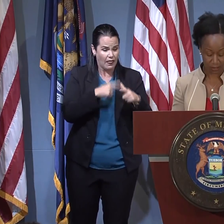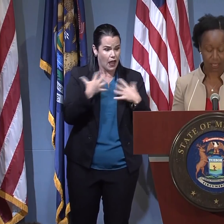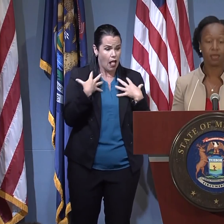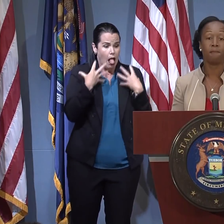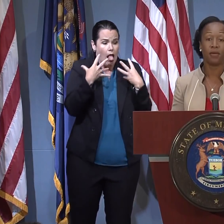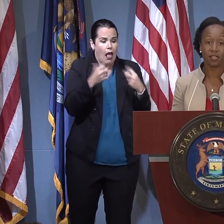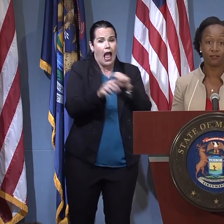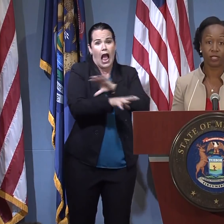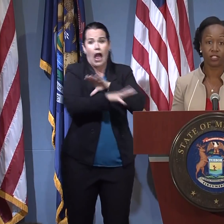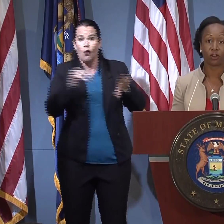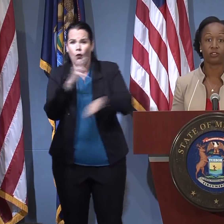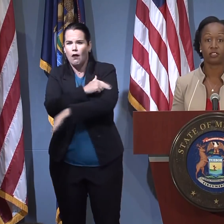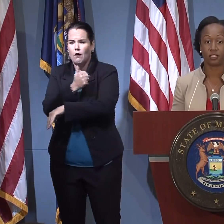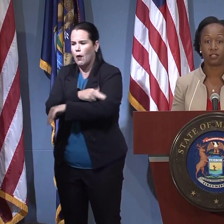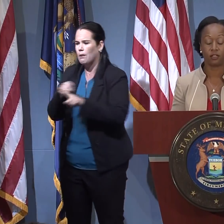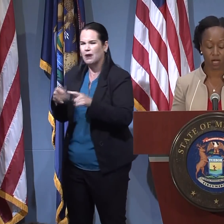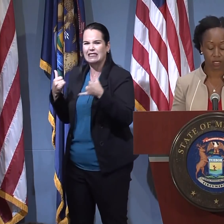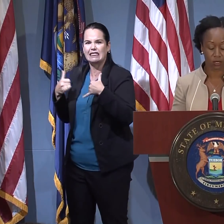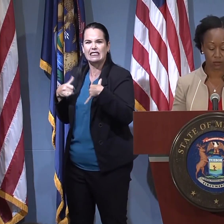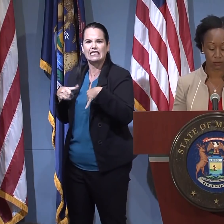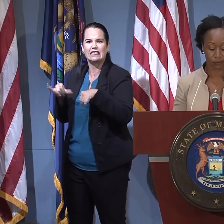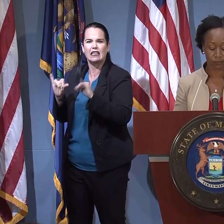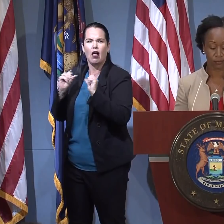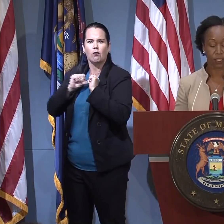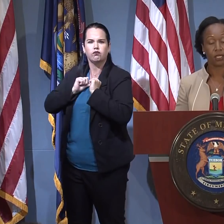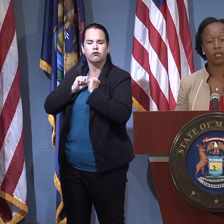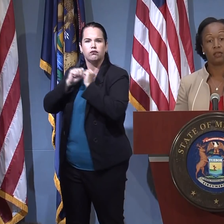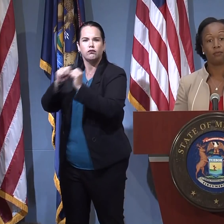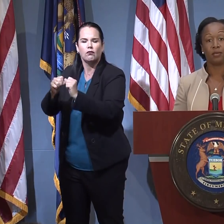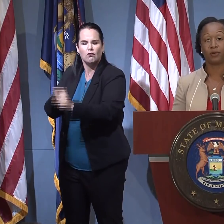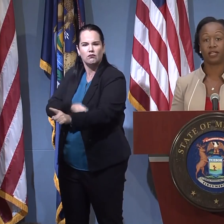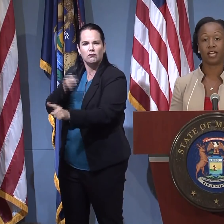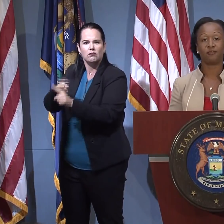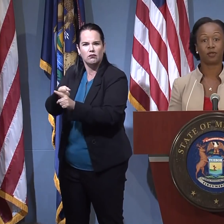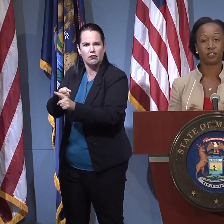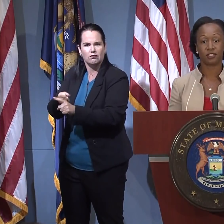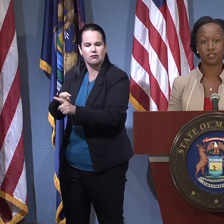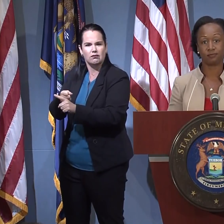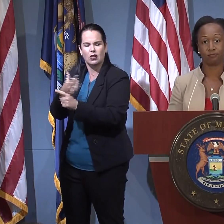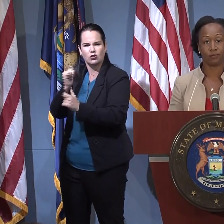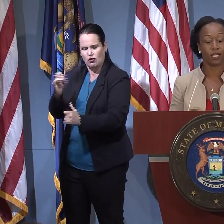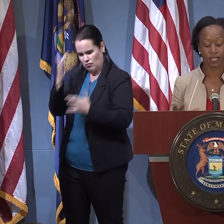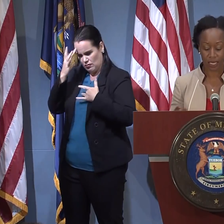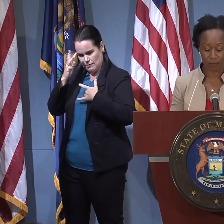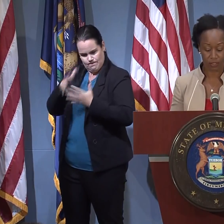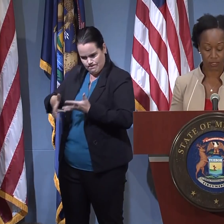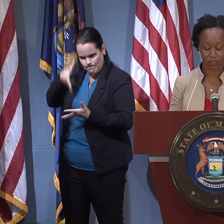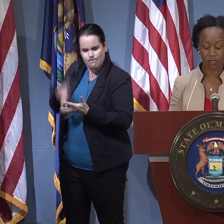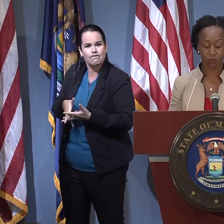TO BE OWN? THERE ARE POSSIBLE LONG-TERM HEALTH PIGS FROM COVID-19 MANY